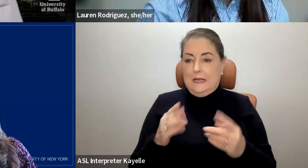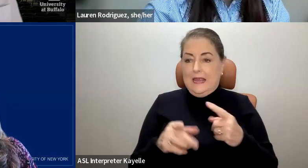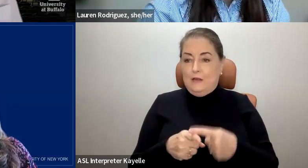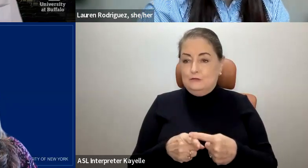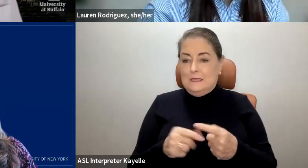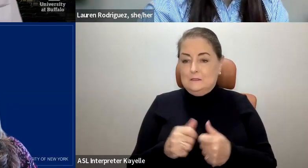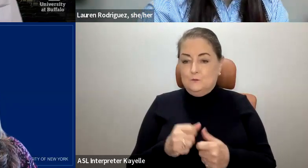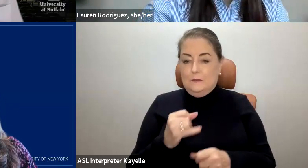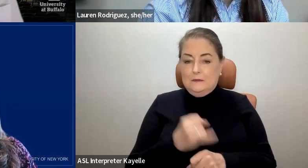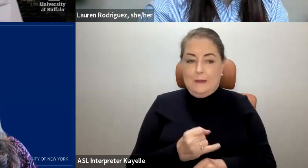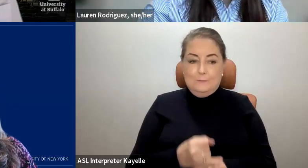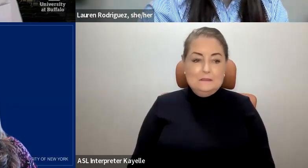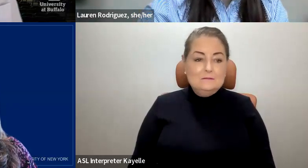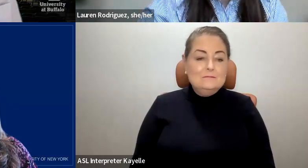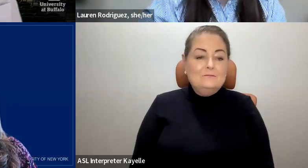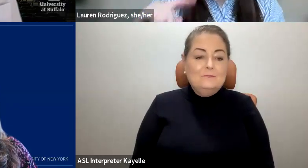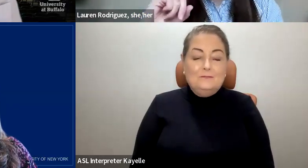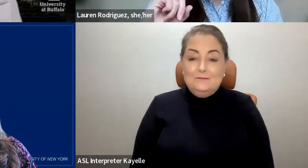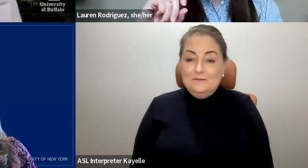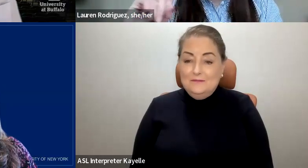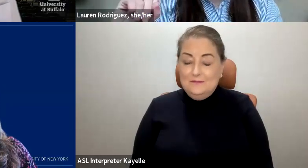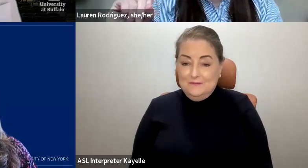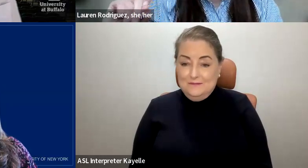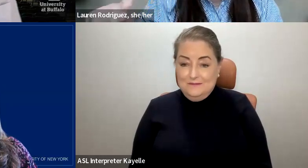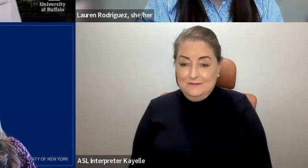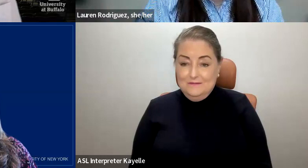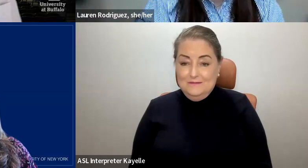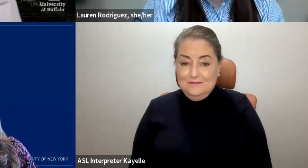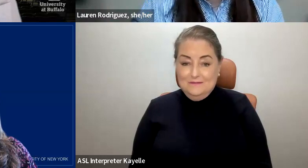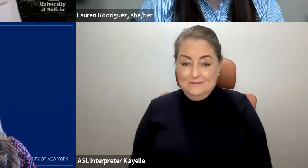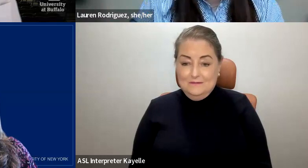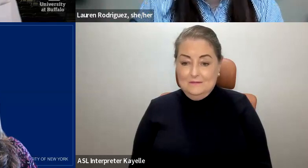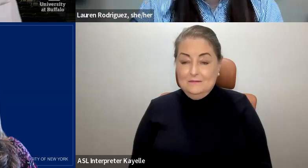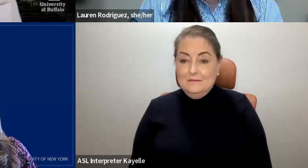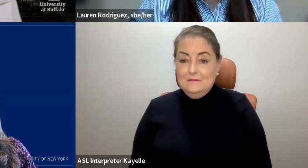And now I'm going to pass it back to Mark to lead question